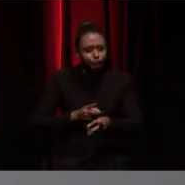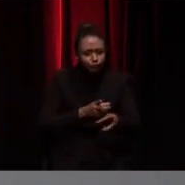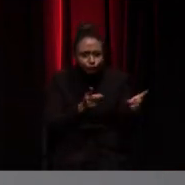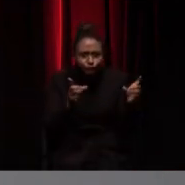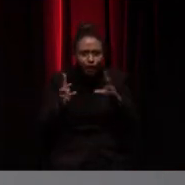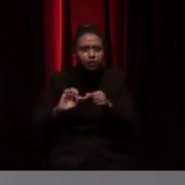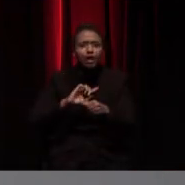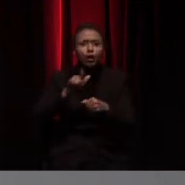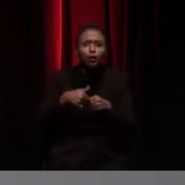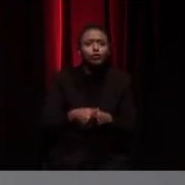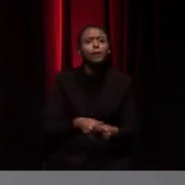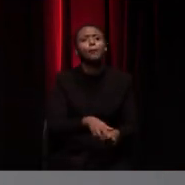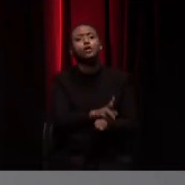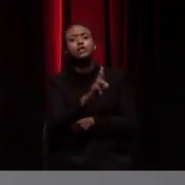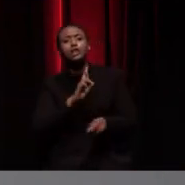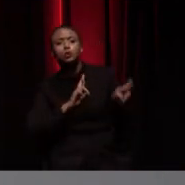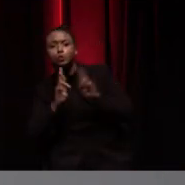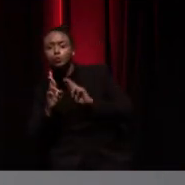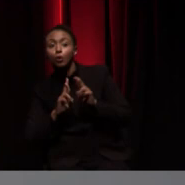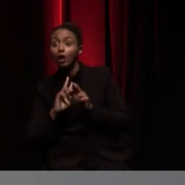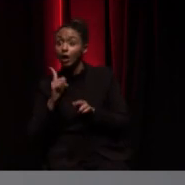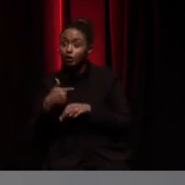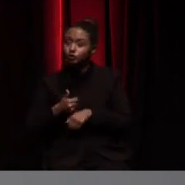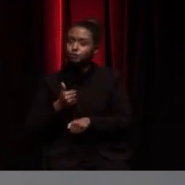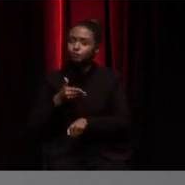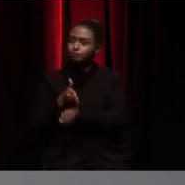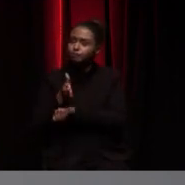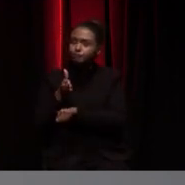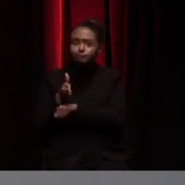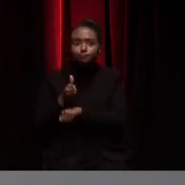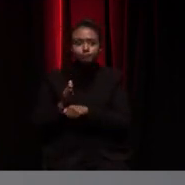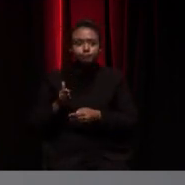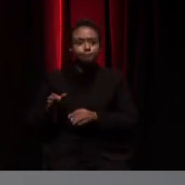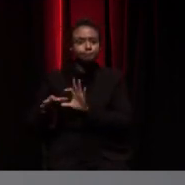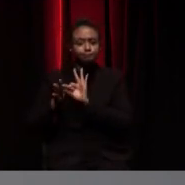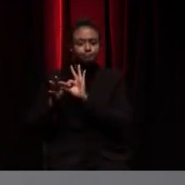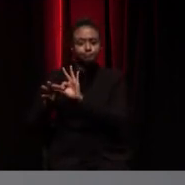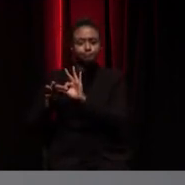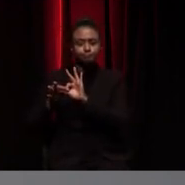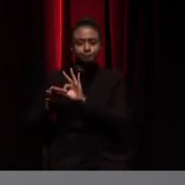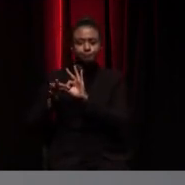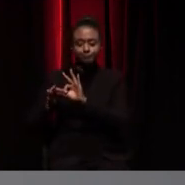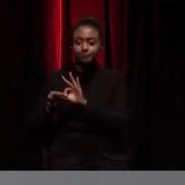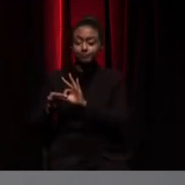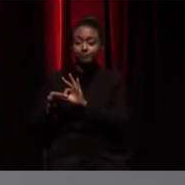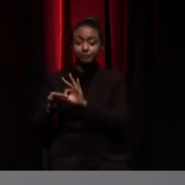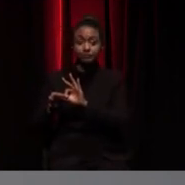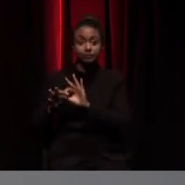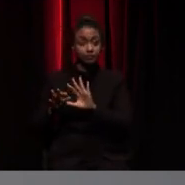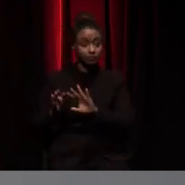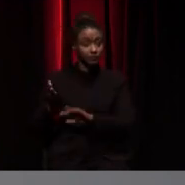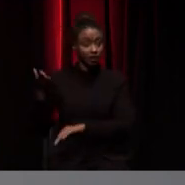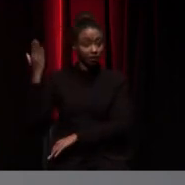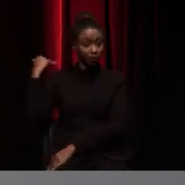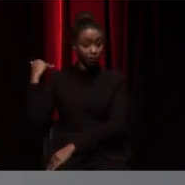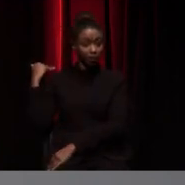for that campaign. In the past advertising was limited